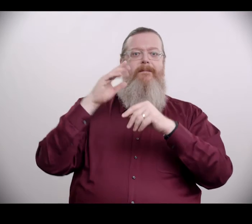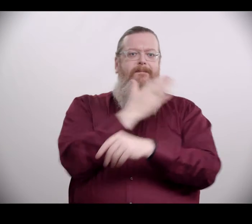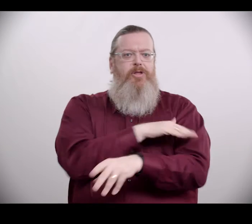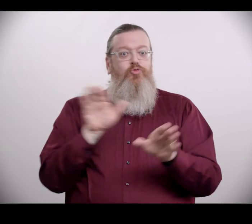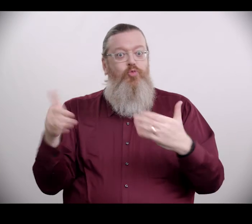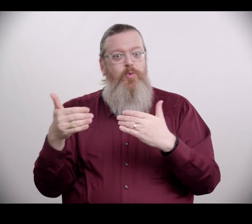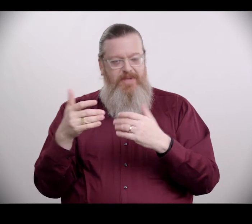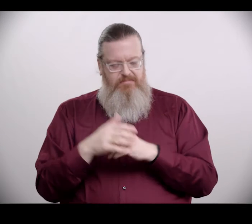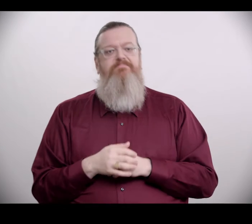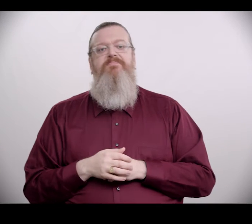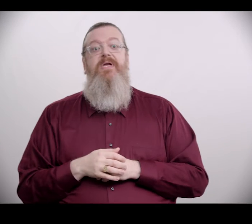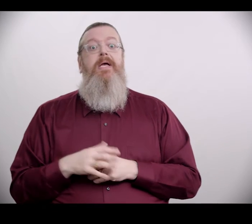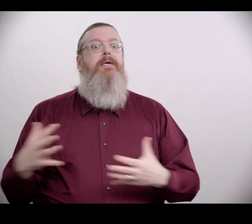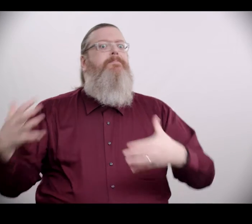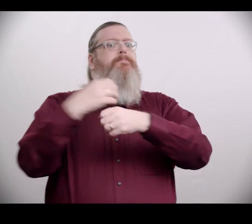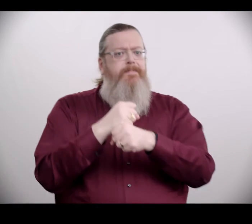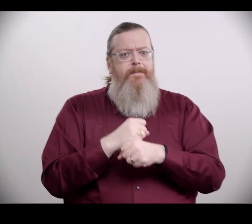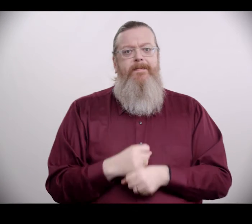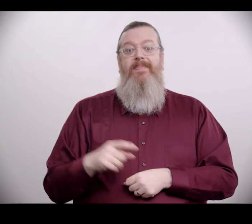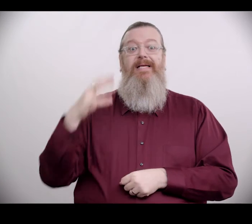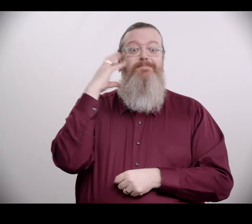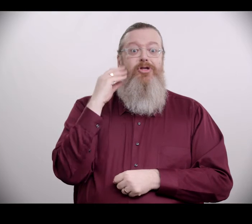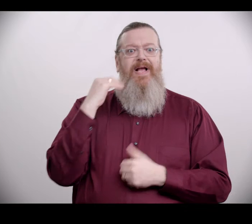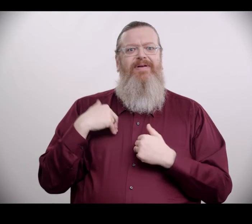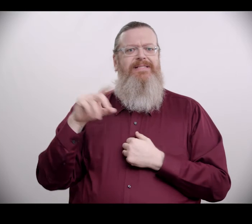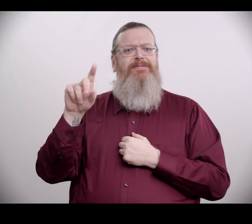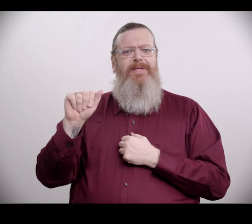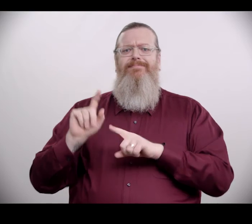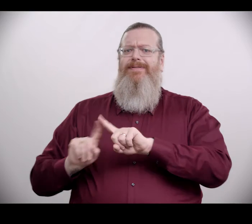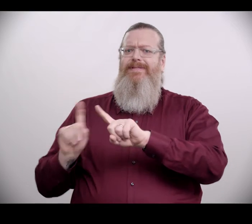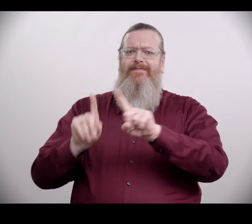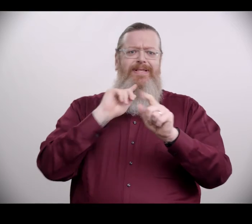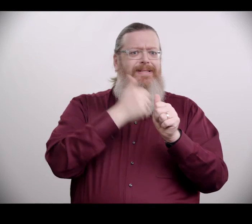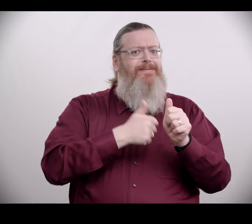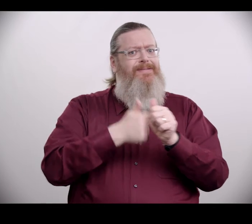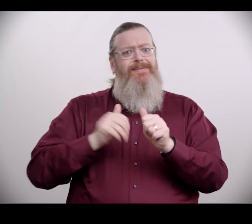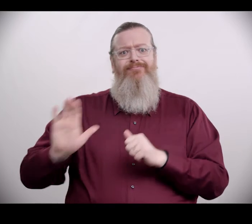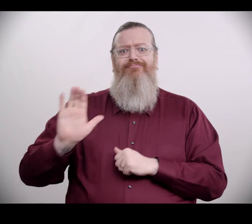Closing Comment: The experience of having a disability is different for each person.